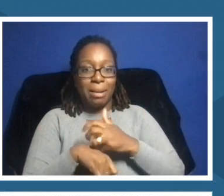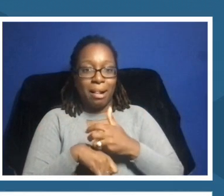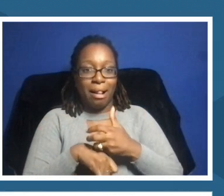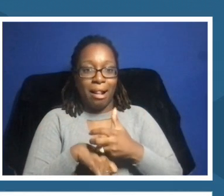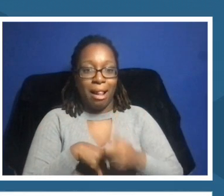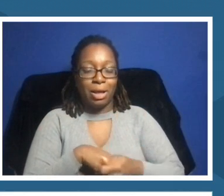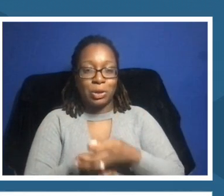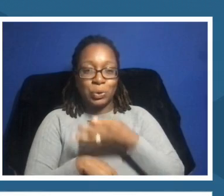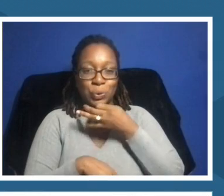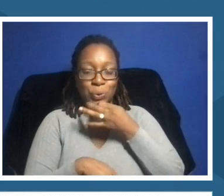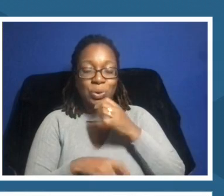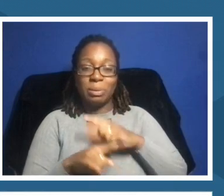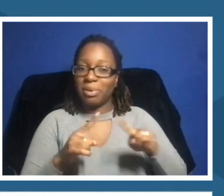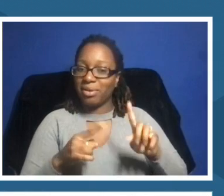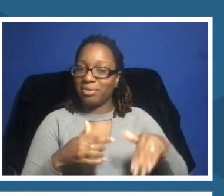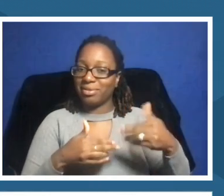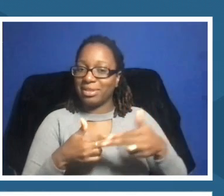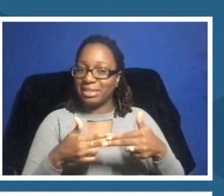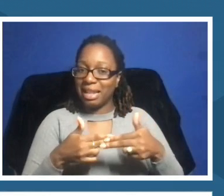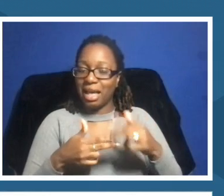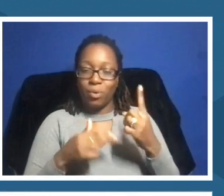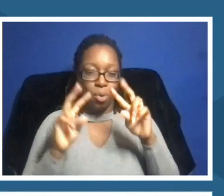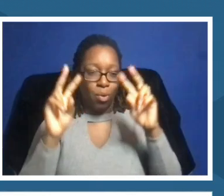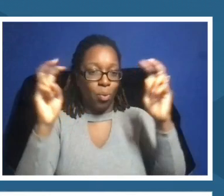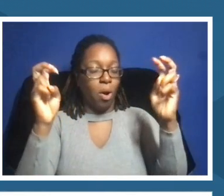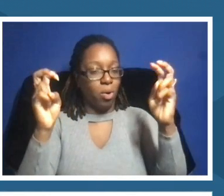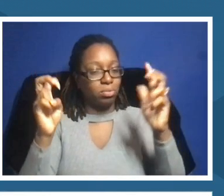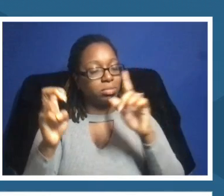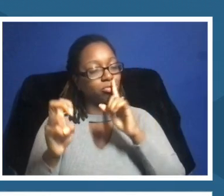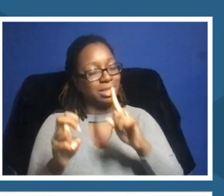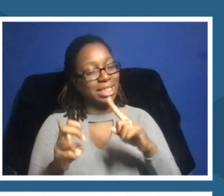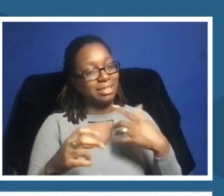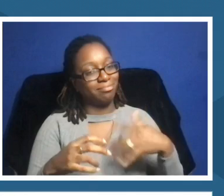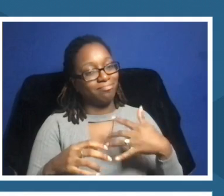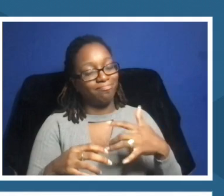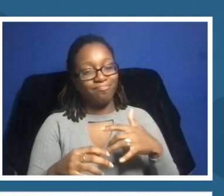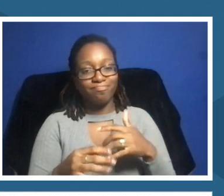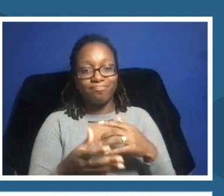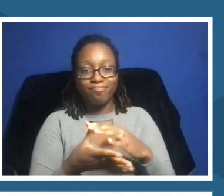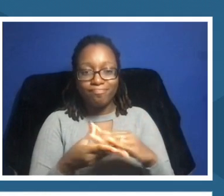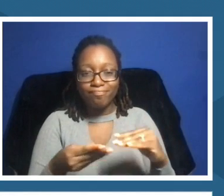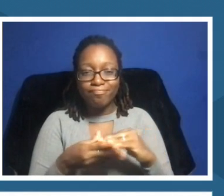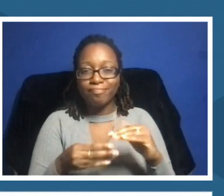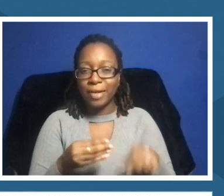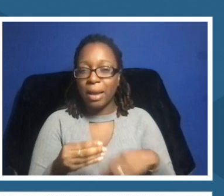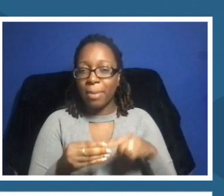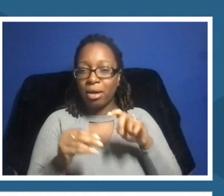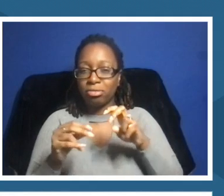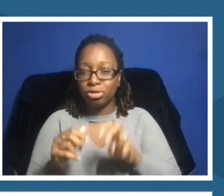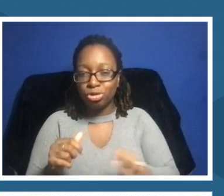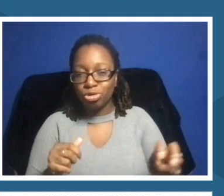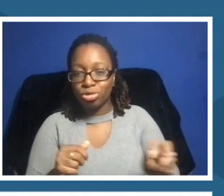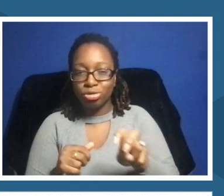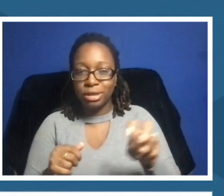there's one quote in particular that speaks to so much of this journey so